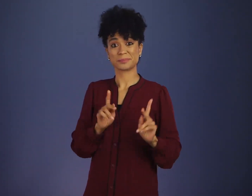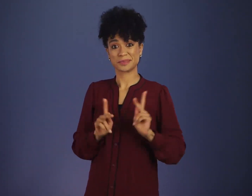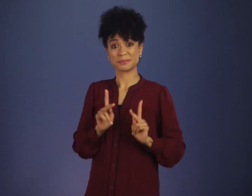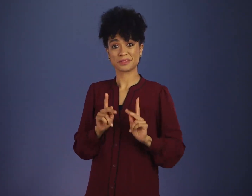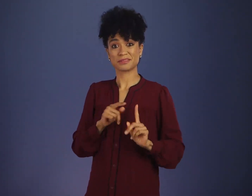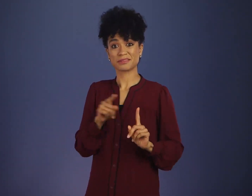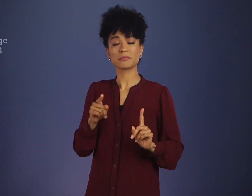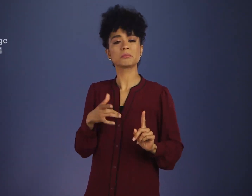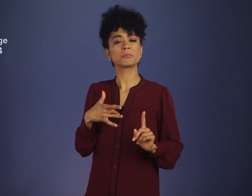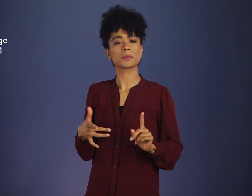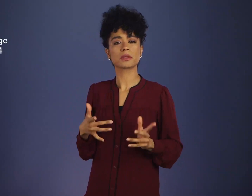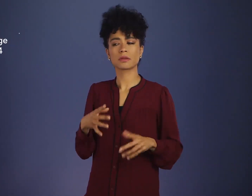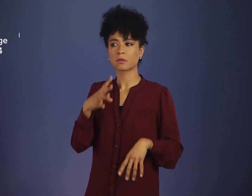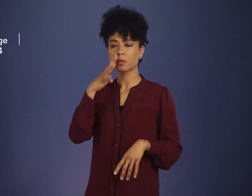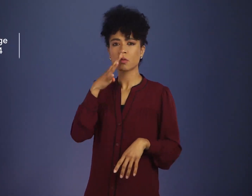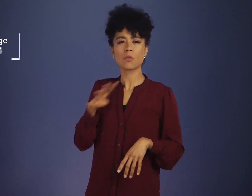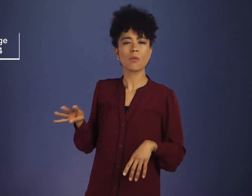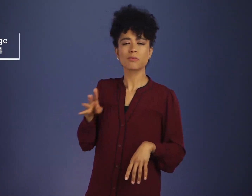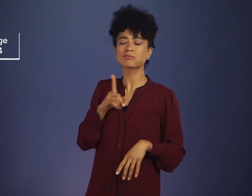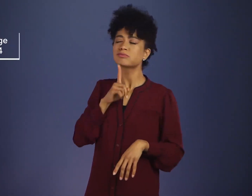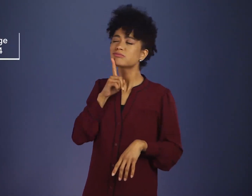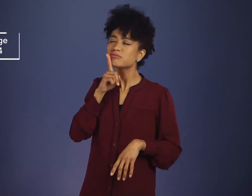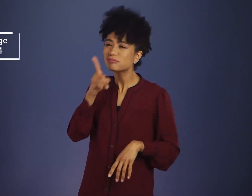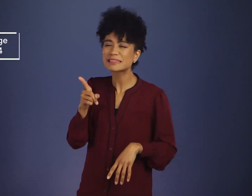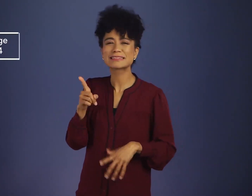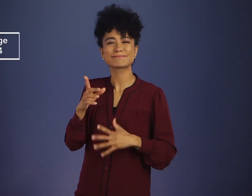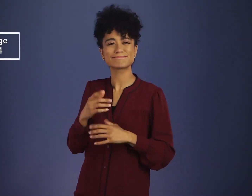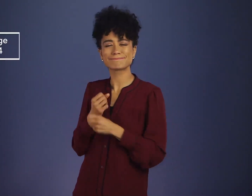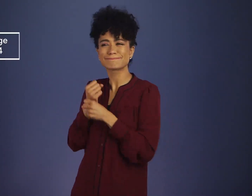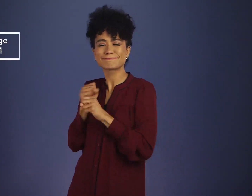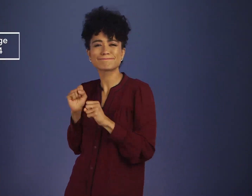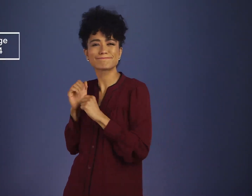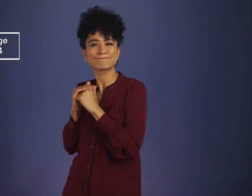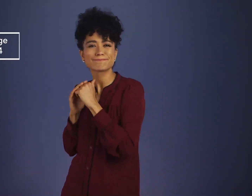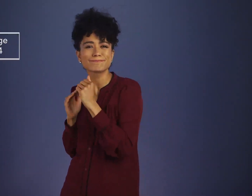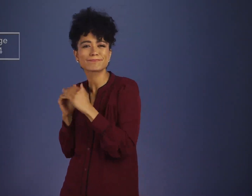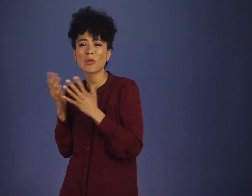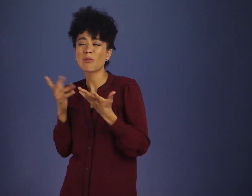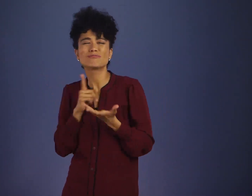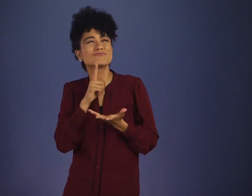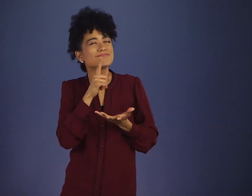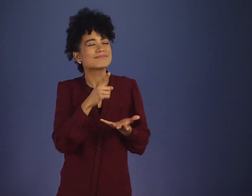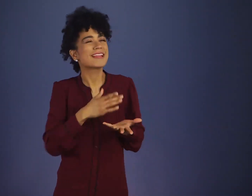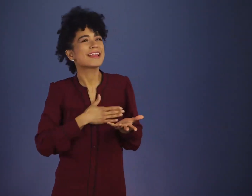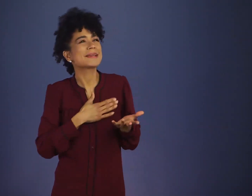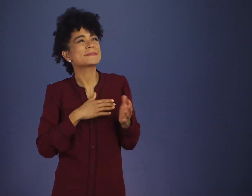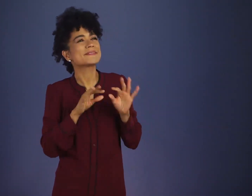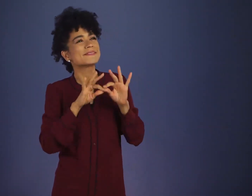These people often throw to the winds every chance for legitimate security and a happy family life.